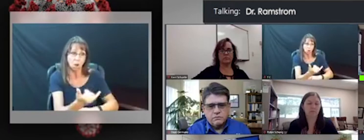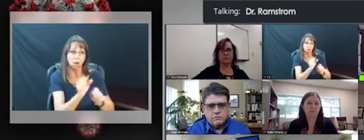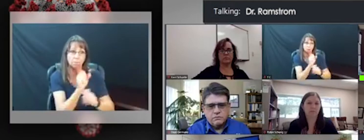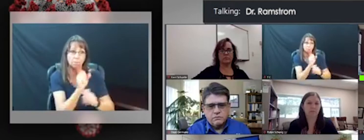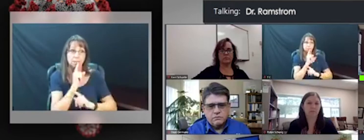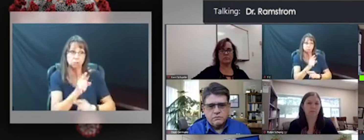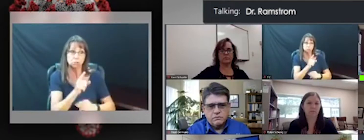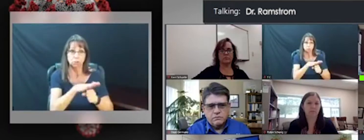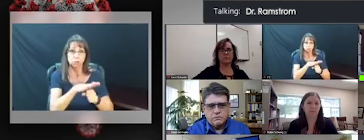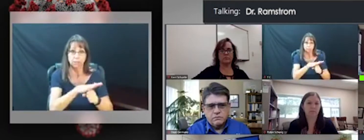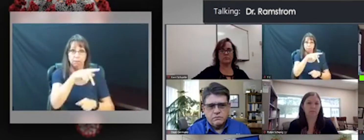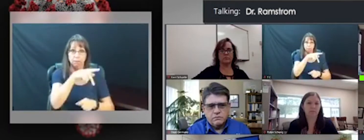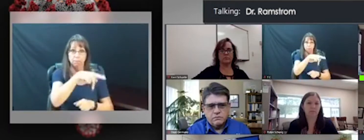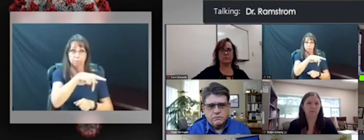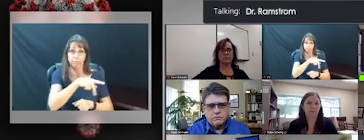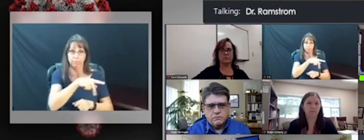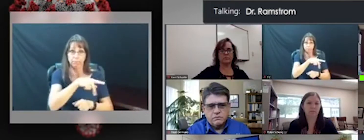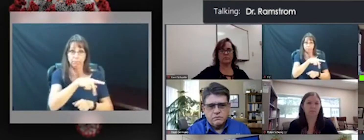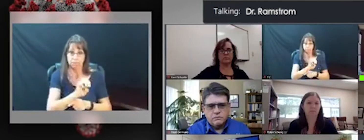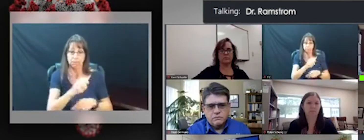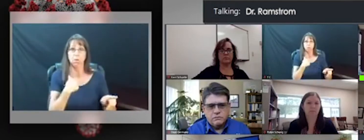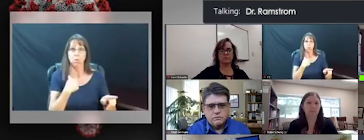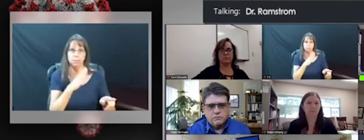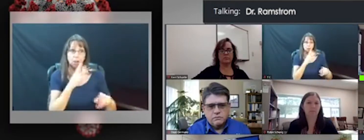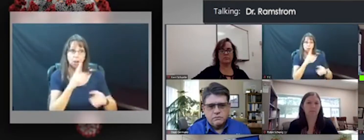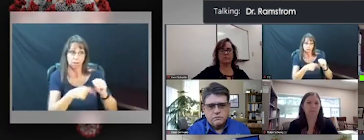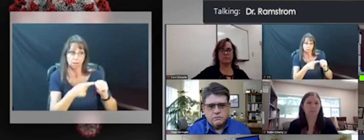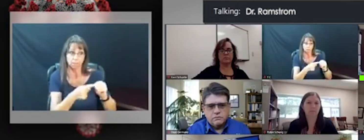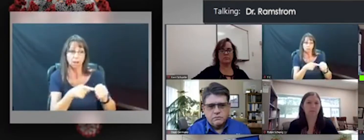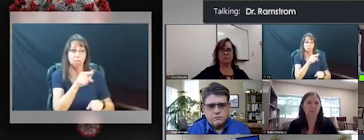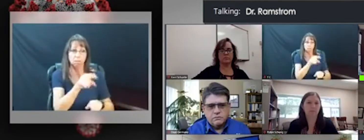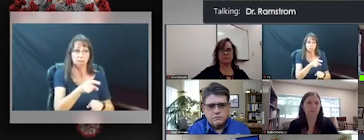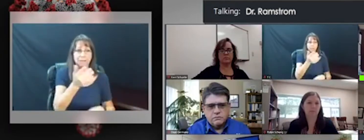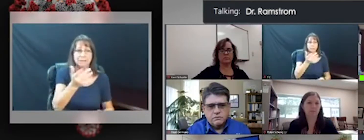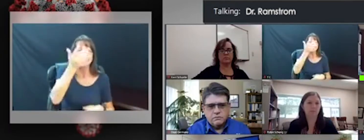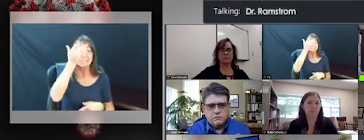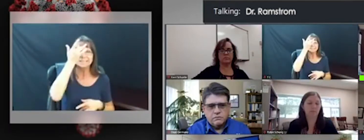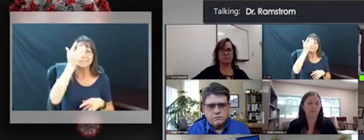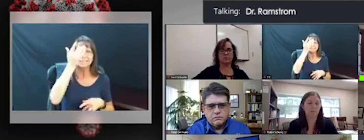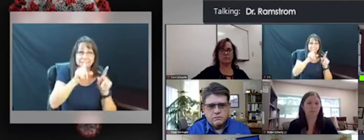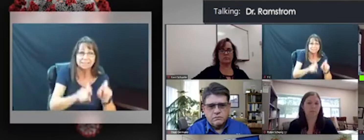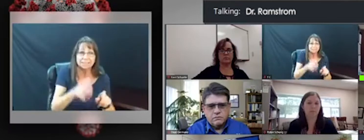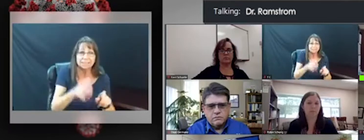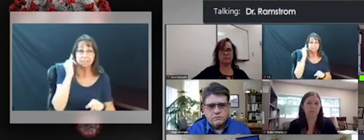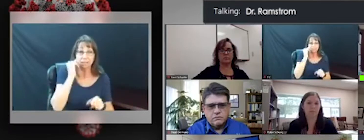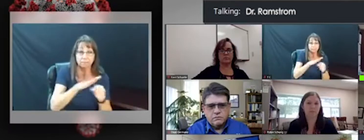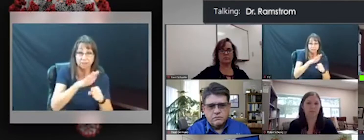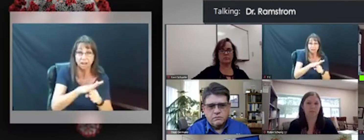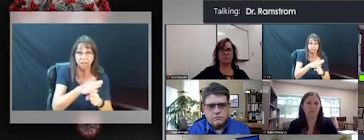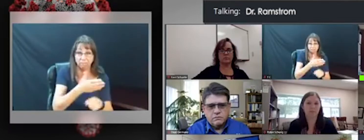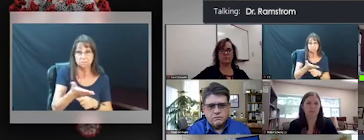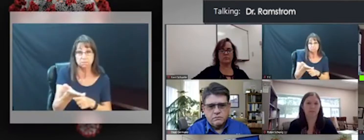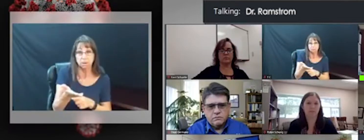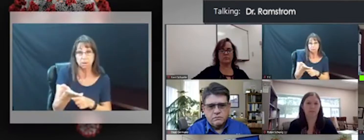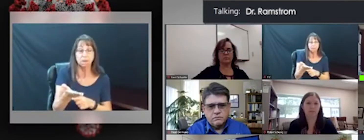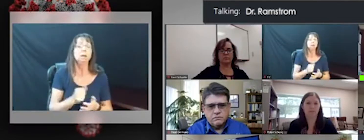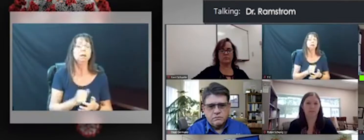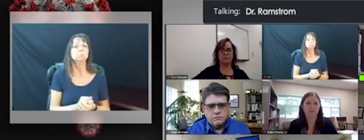We talked to them about fit testing and whether they have supplies for that. And we talk about